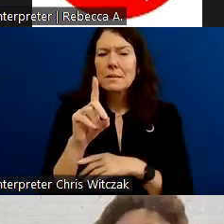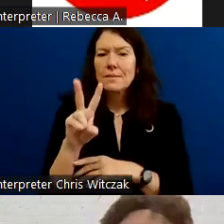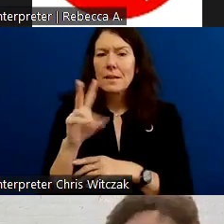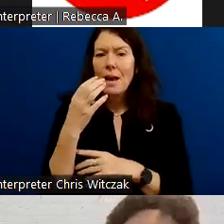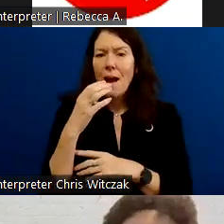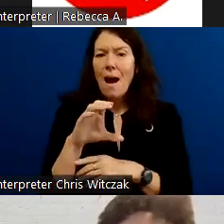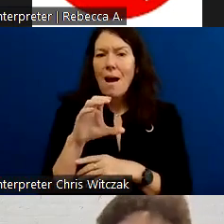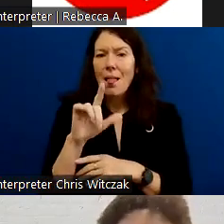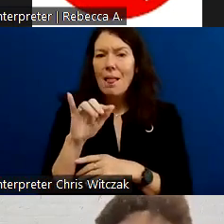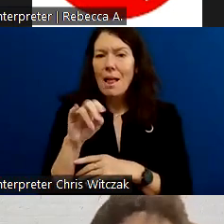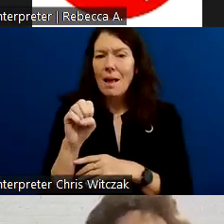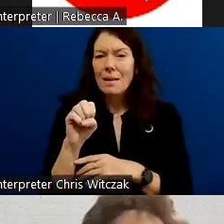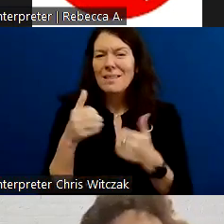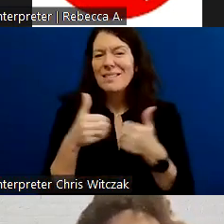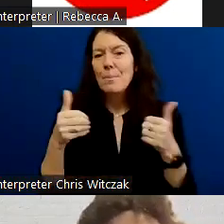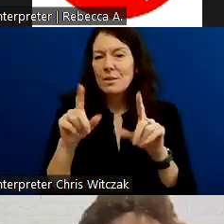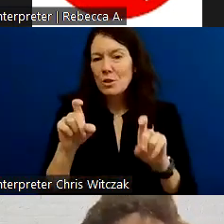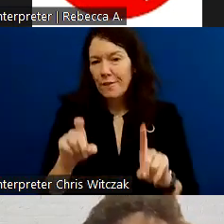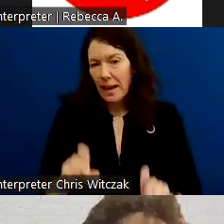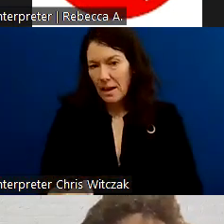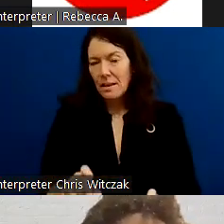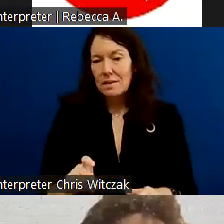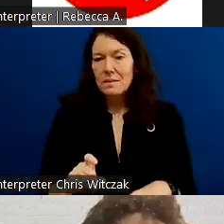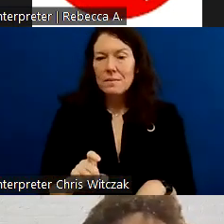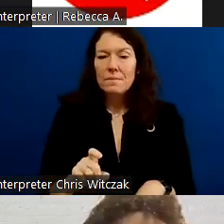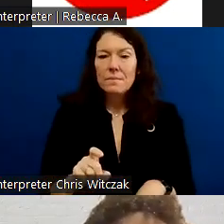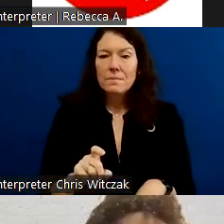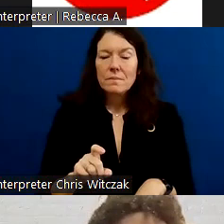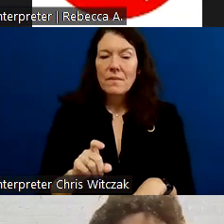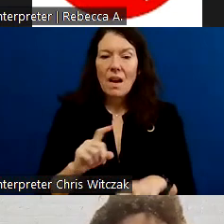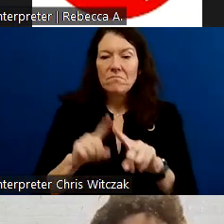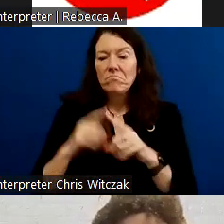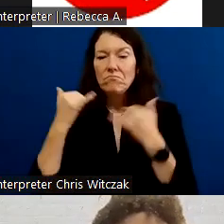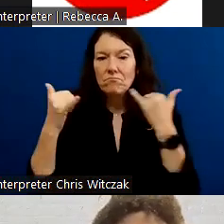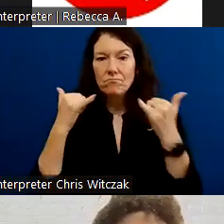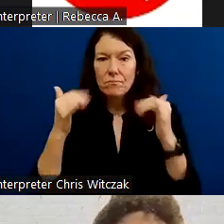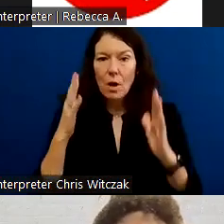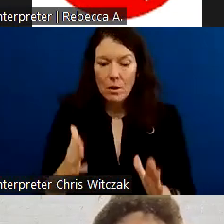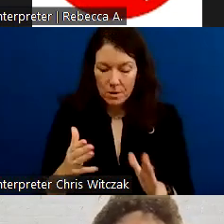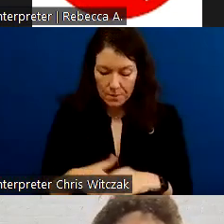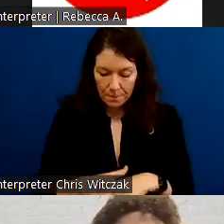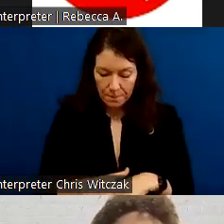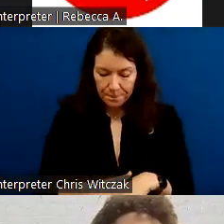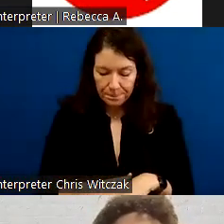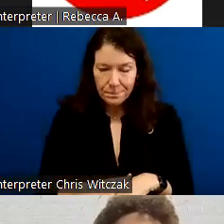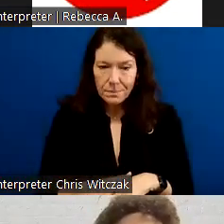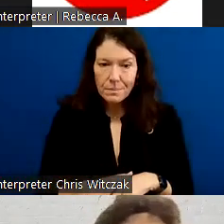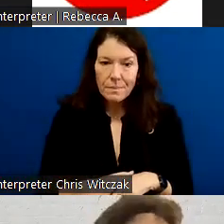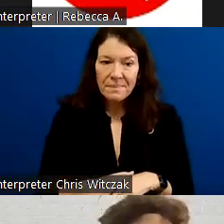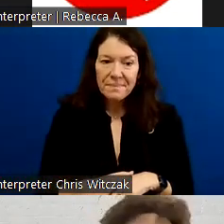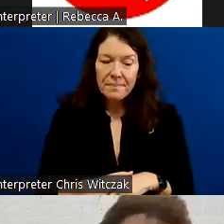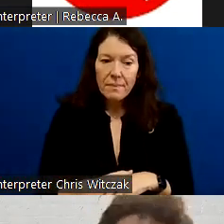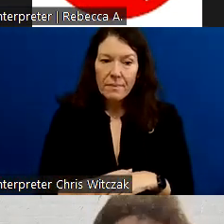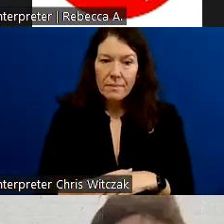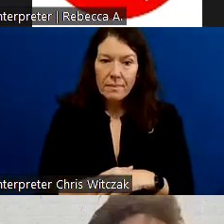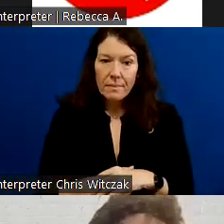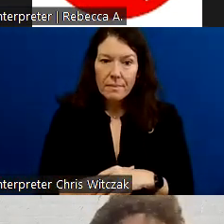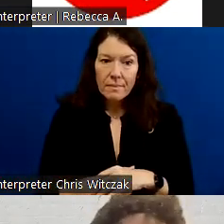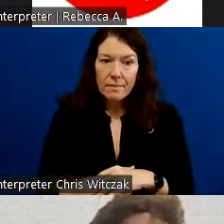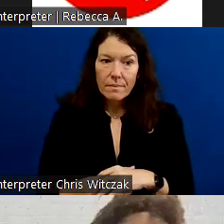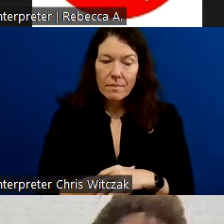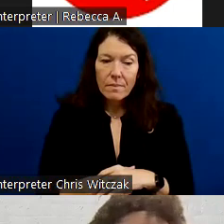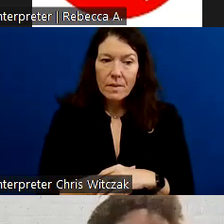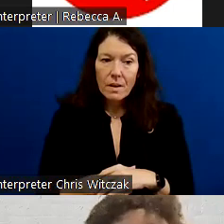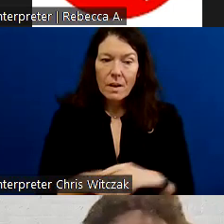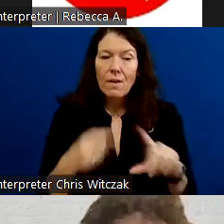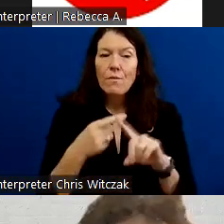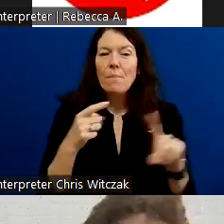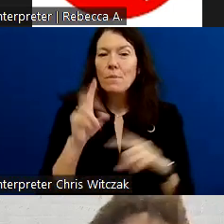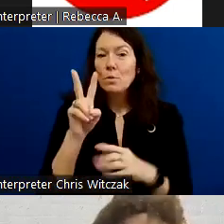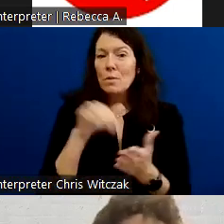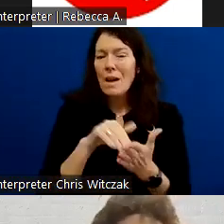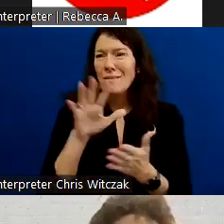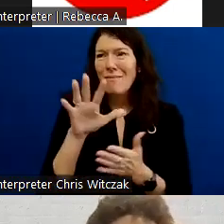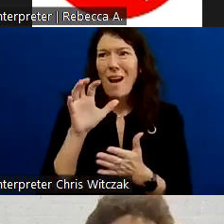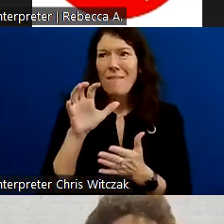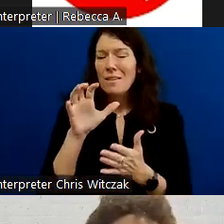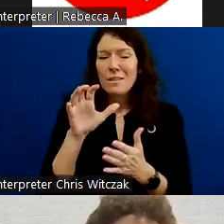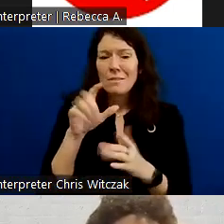a separate survey um of callers and among these to 2500 plus callers that responded